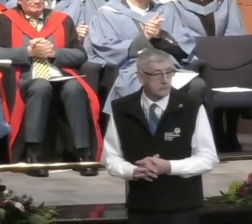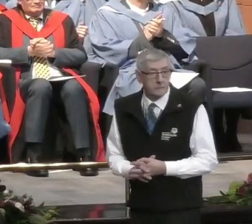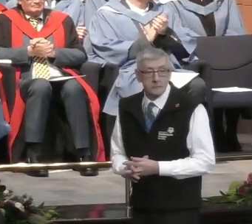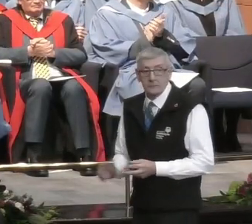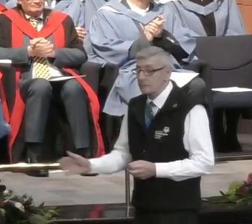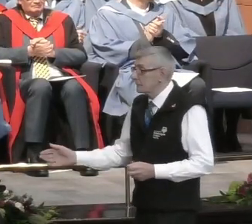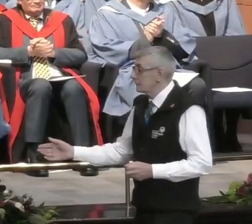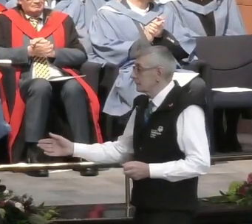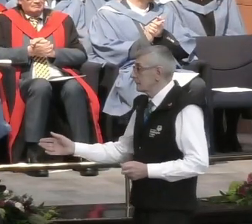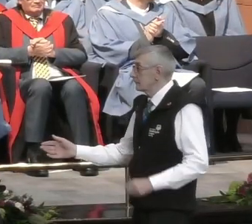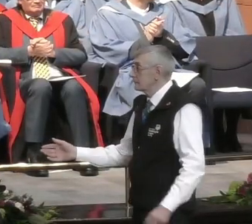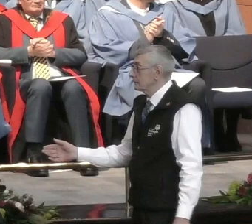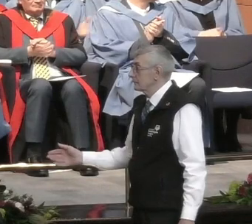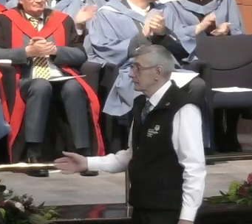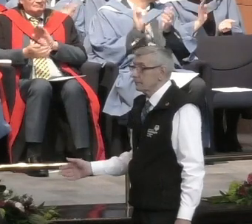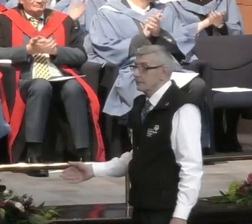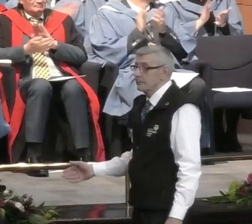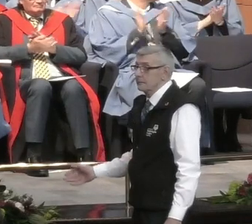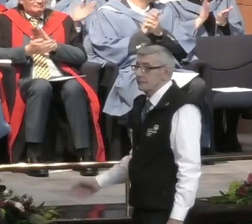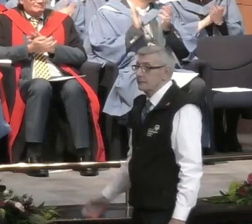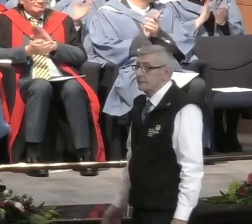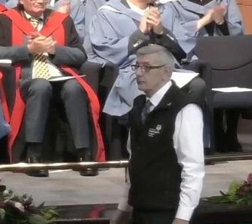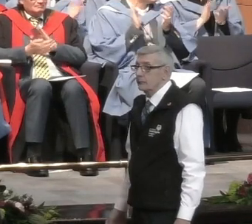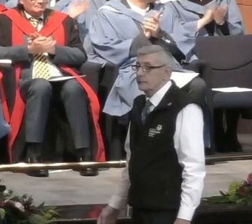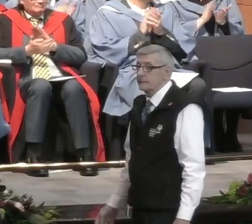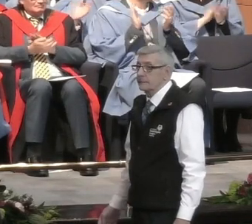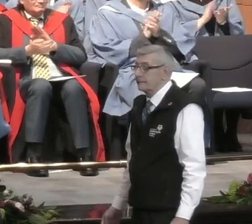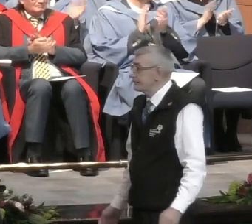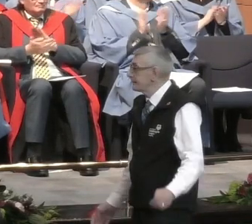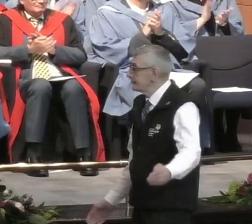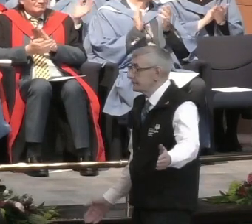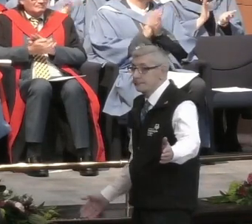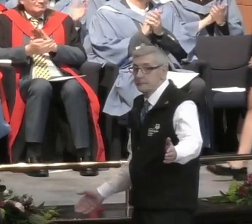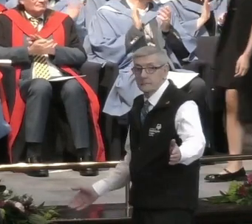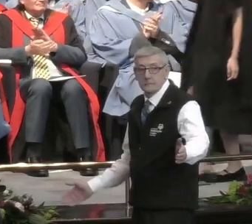Worawarai Bhenchandra. (AUDIENCE APPLAUDS)